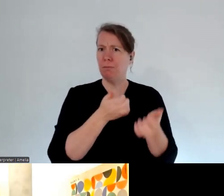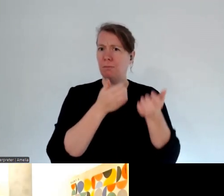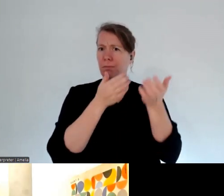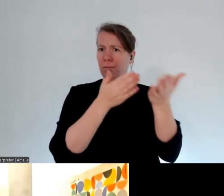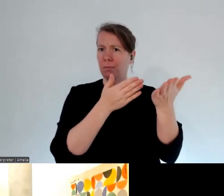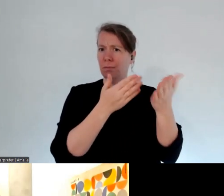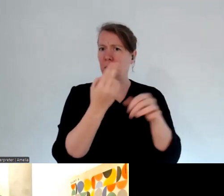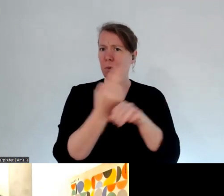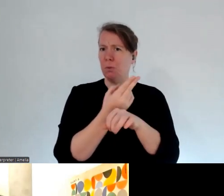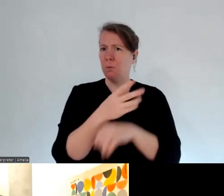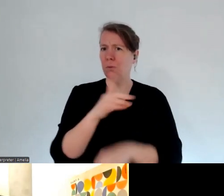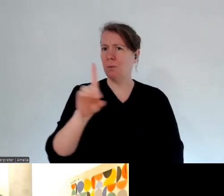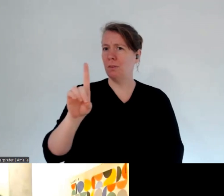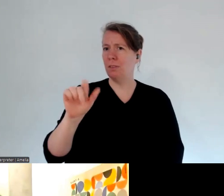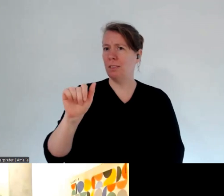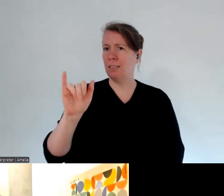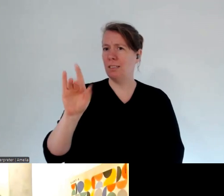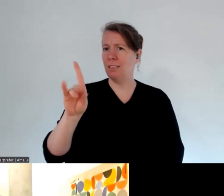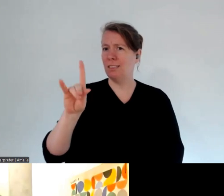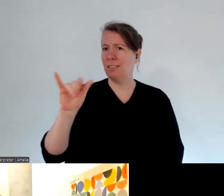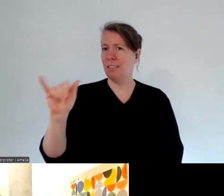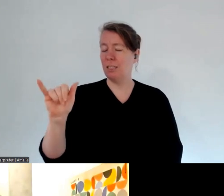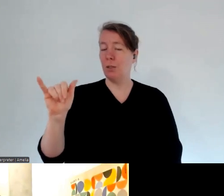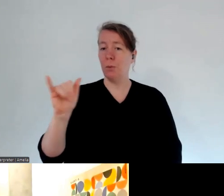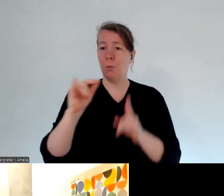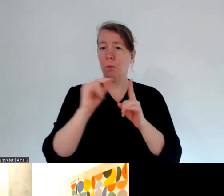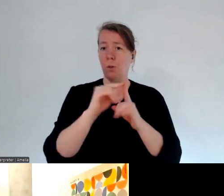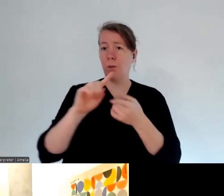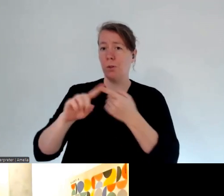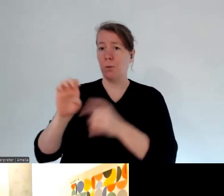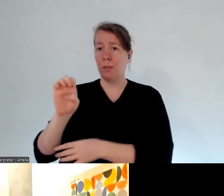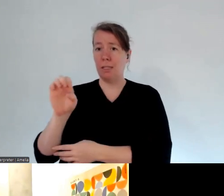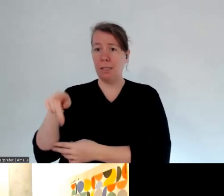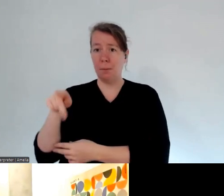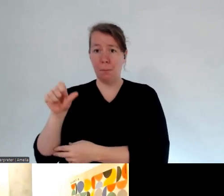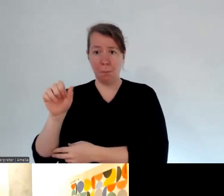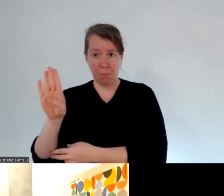which can create a very accessible book if you use the accessibility checker inside Word